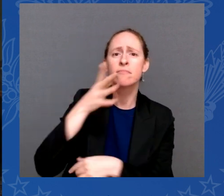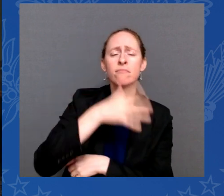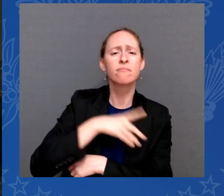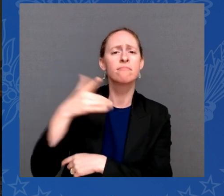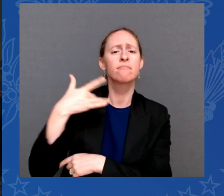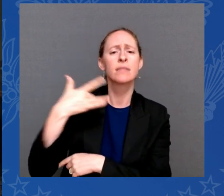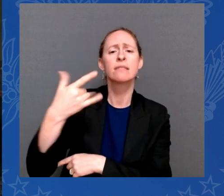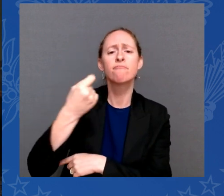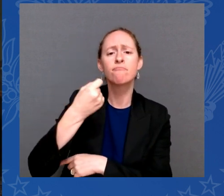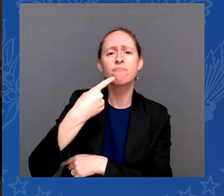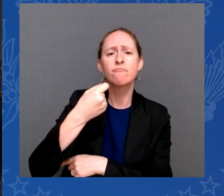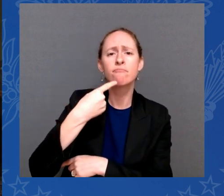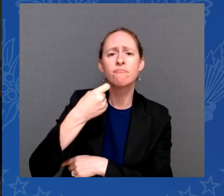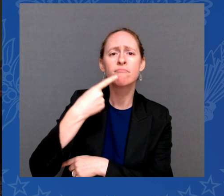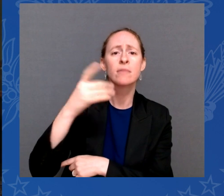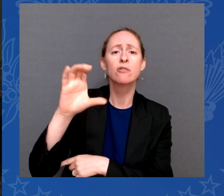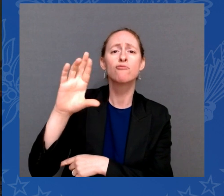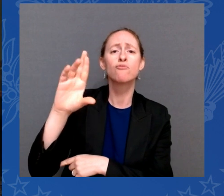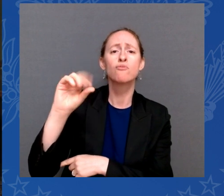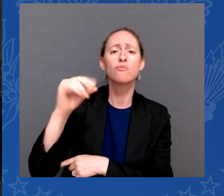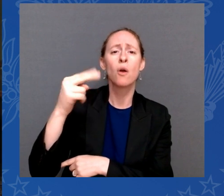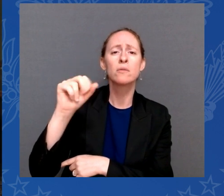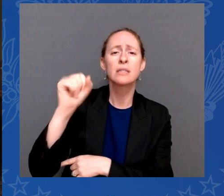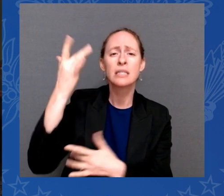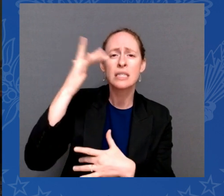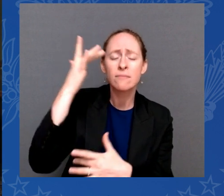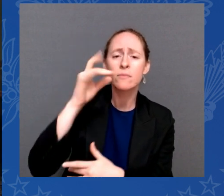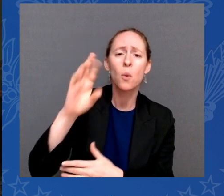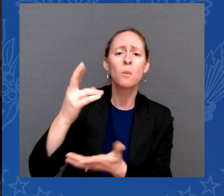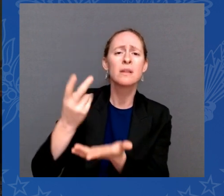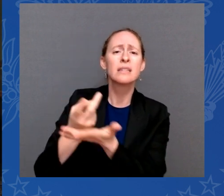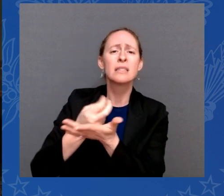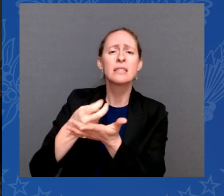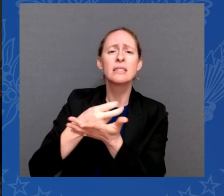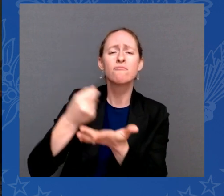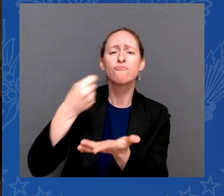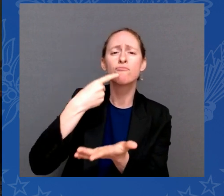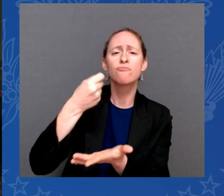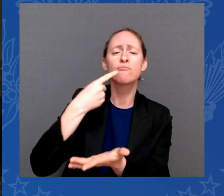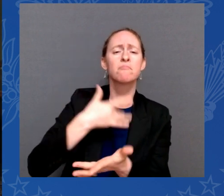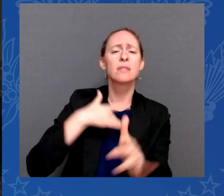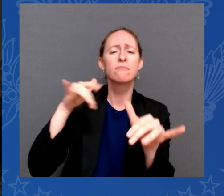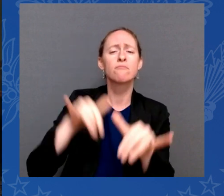And in many cases, these prescriptions are not being filled. Say a 25-year-old woman --